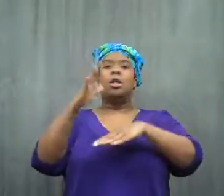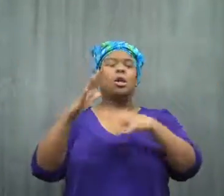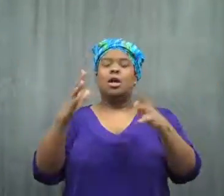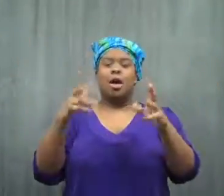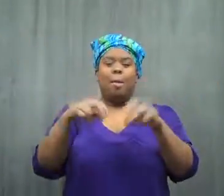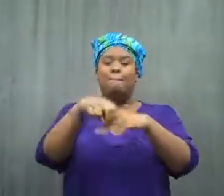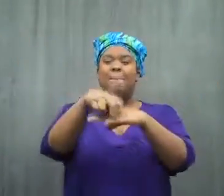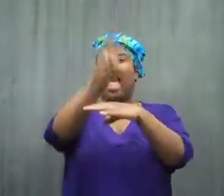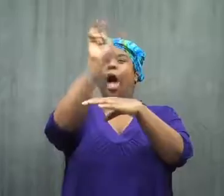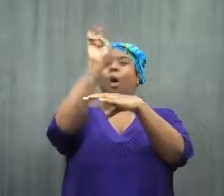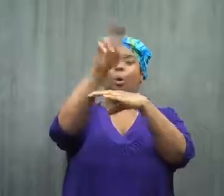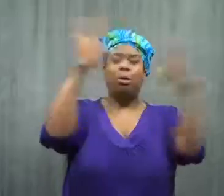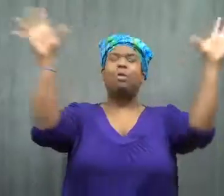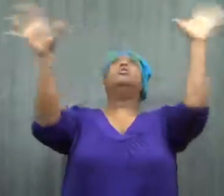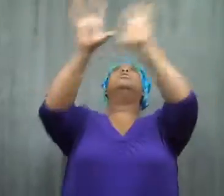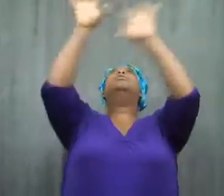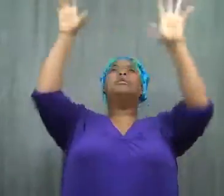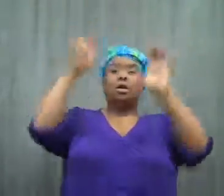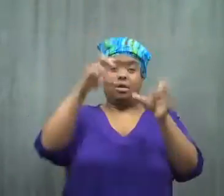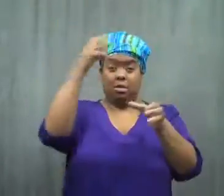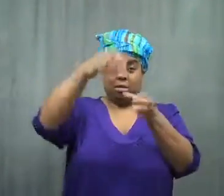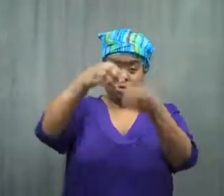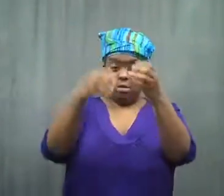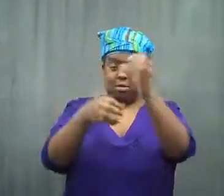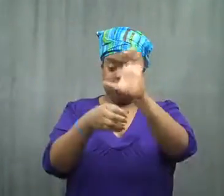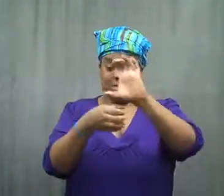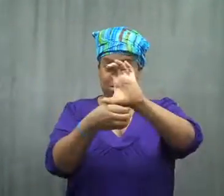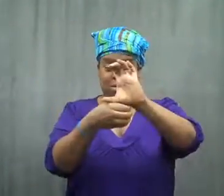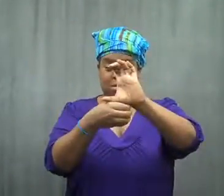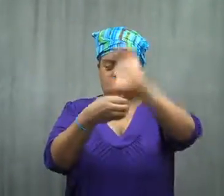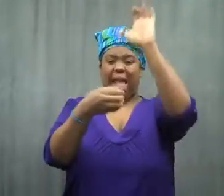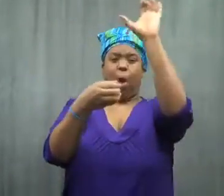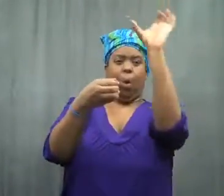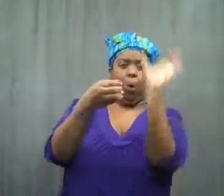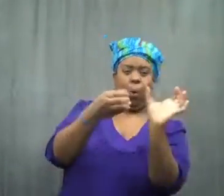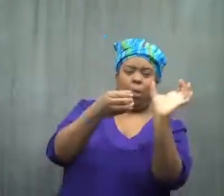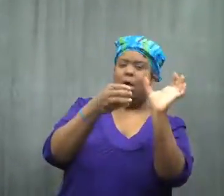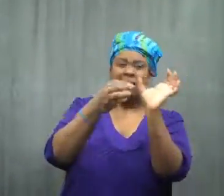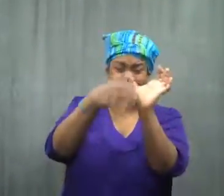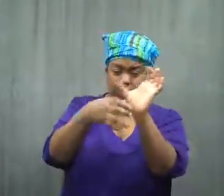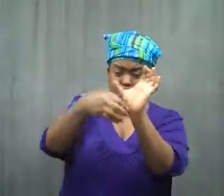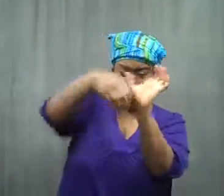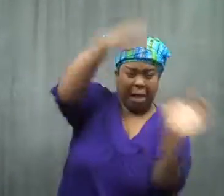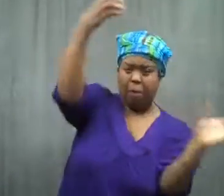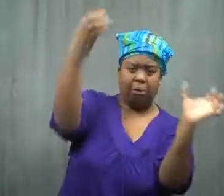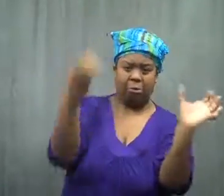The top part of th chair just landed on the floor.